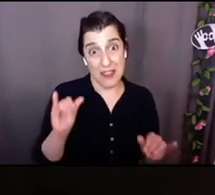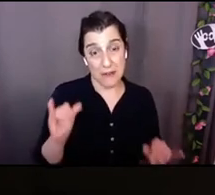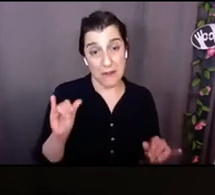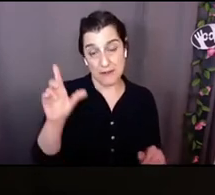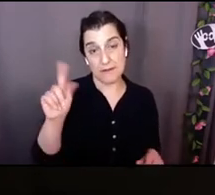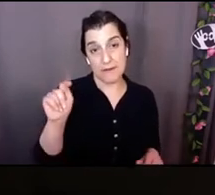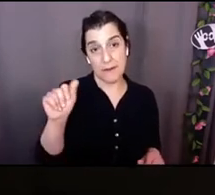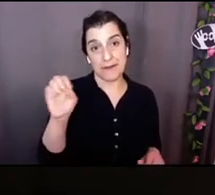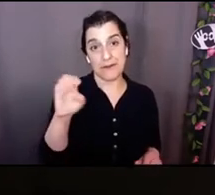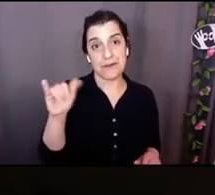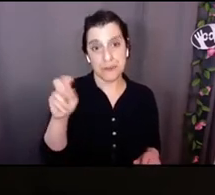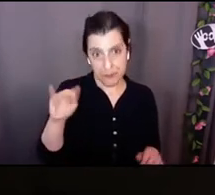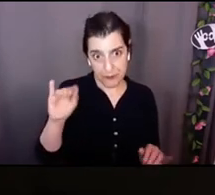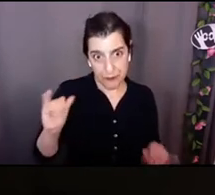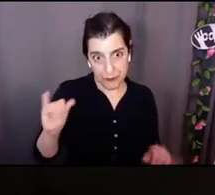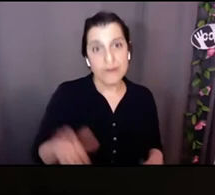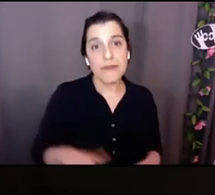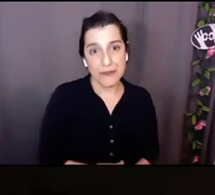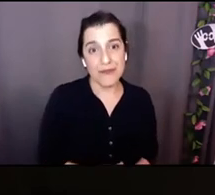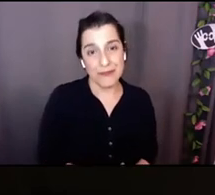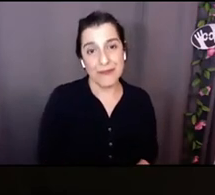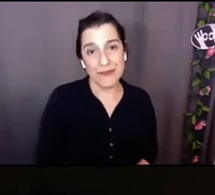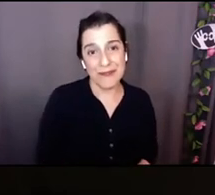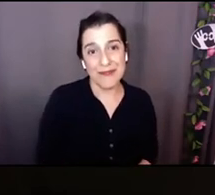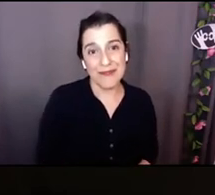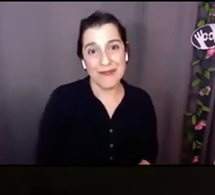well, Amber,